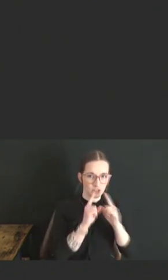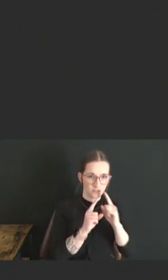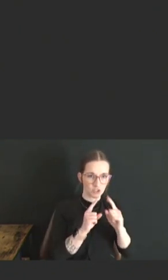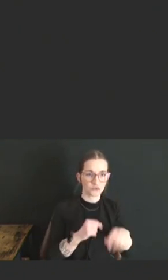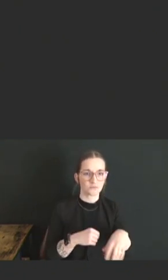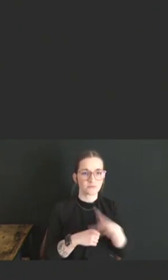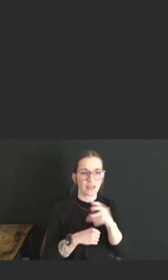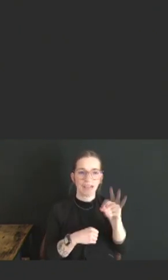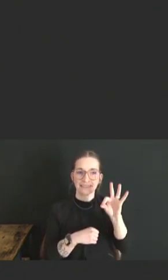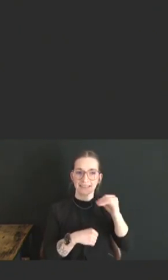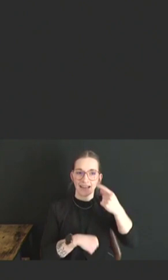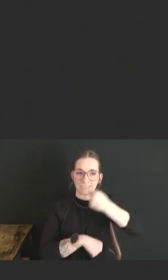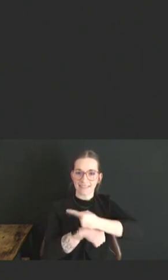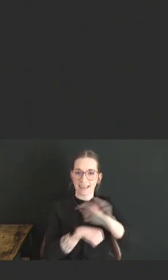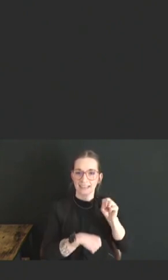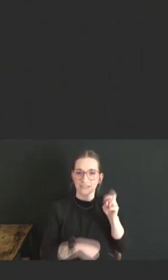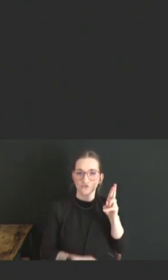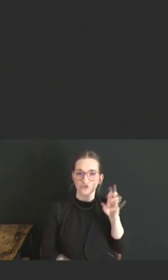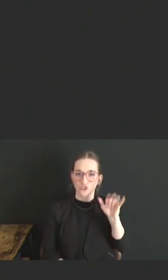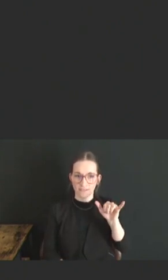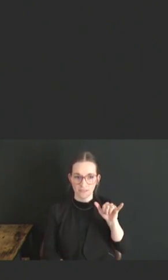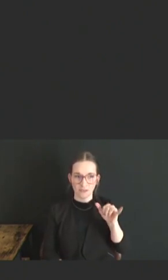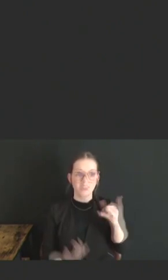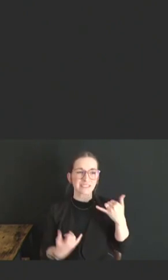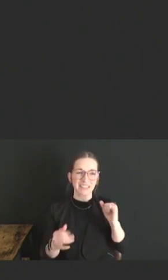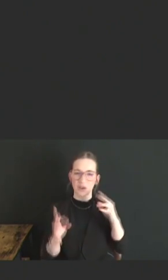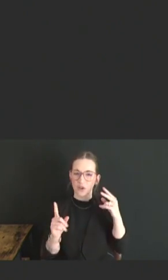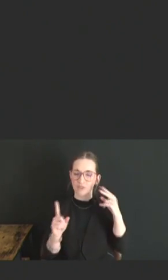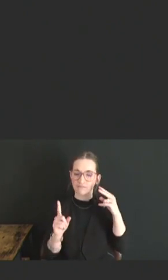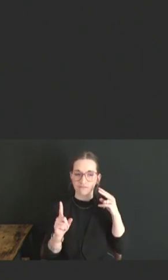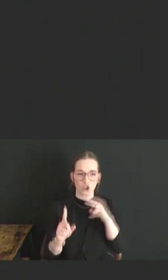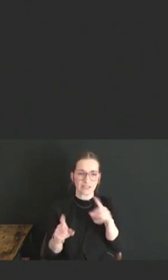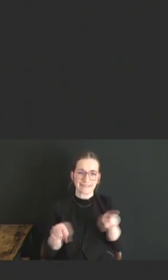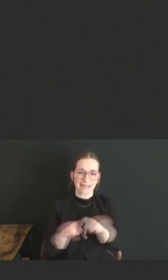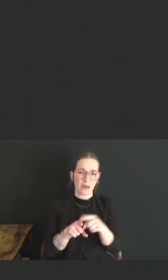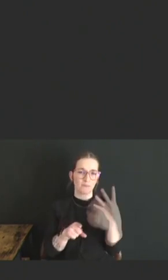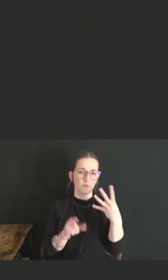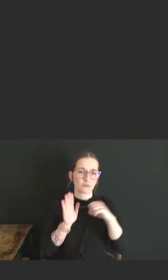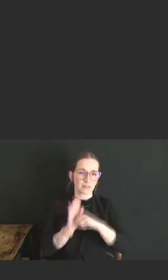so we're still looking at the four main symptom types: chest pain, shortness of breath,